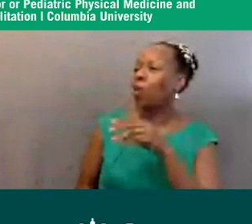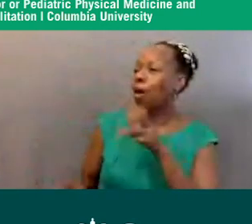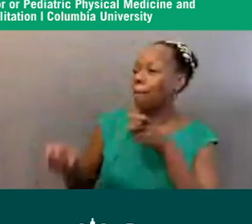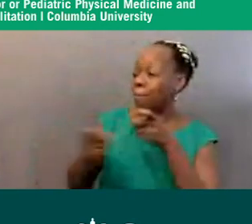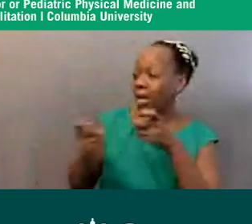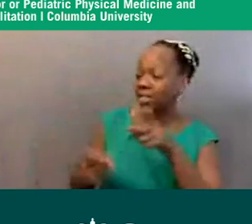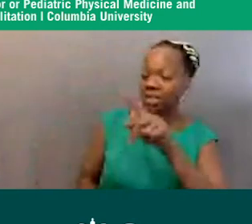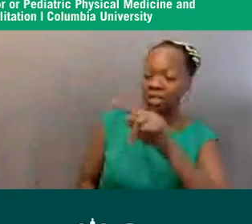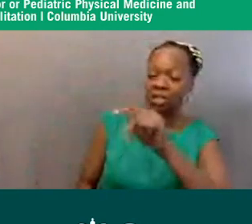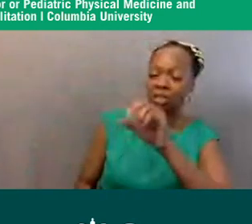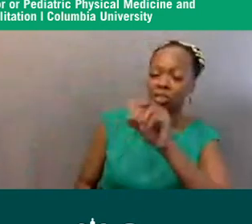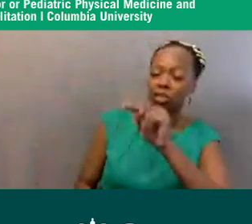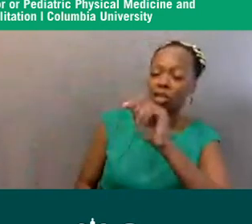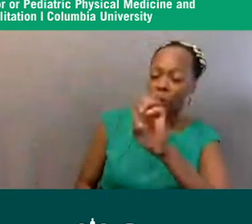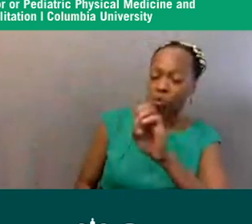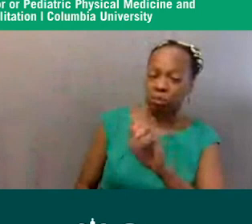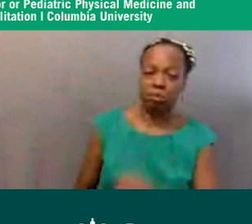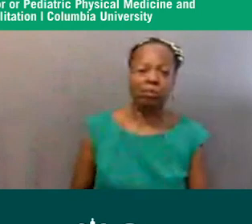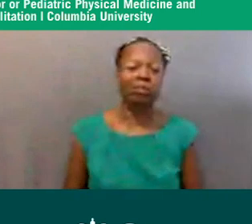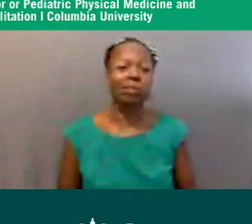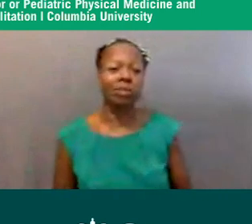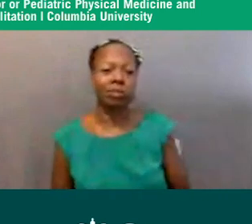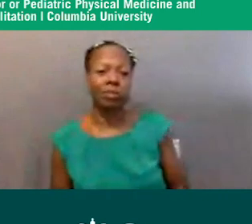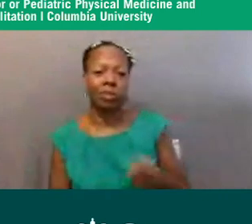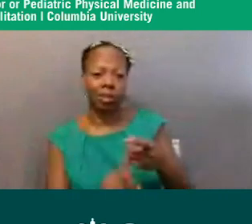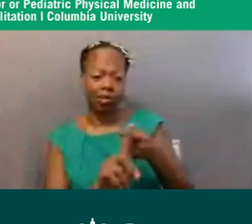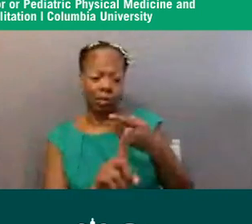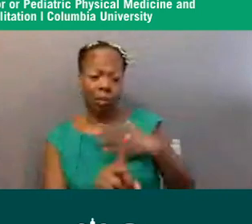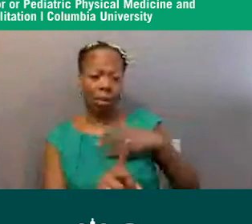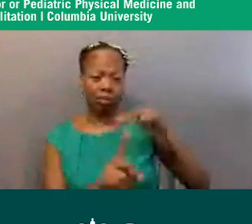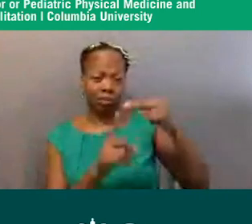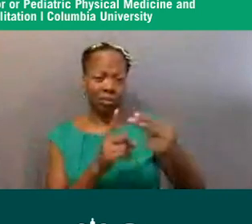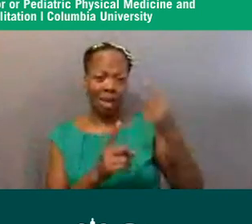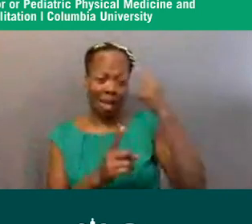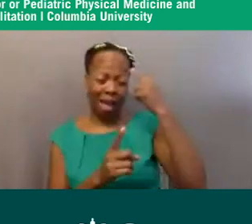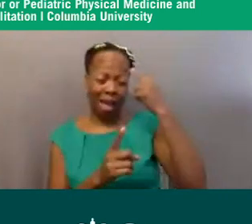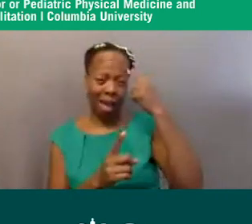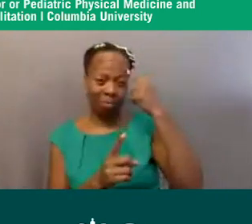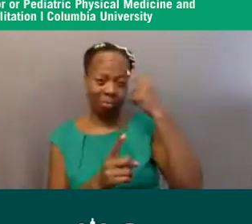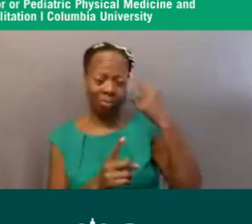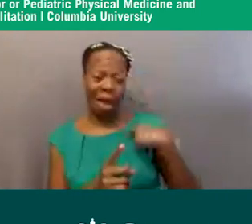Managing the tone? Yeah. So to me, I think I try to put everything together